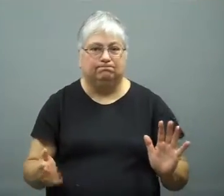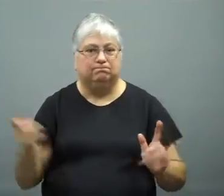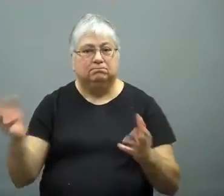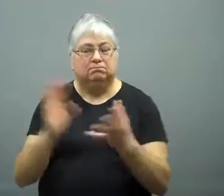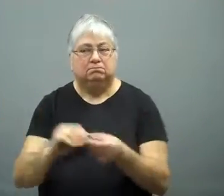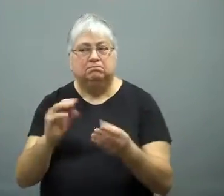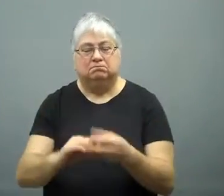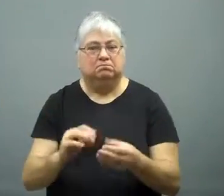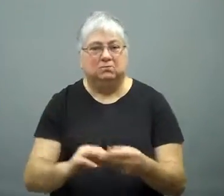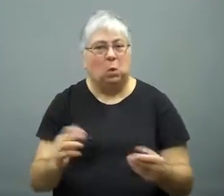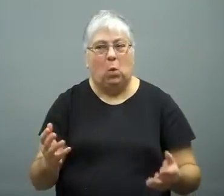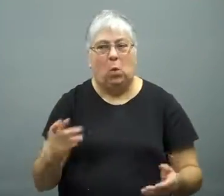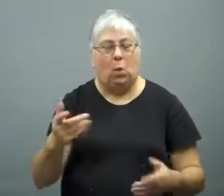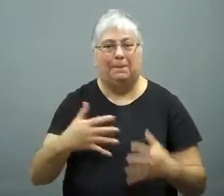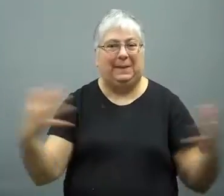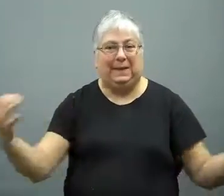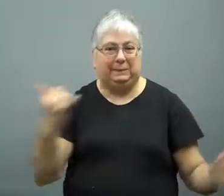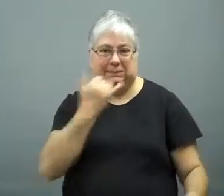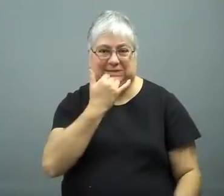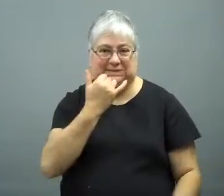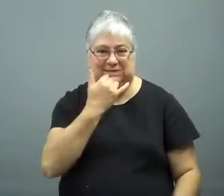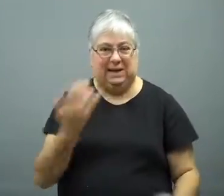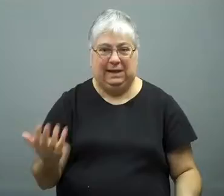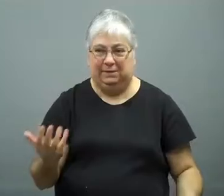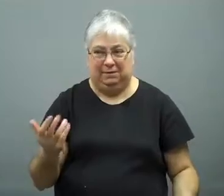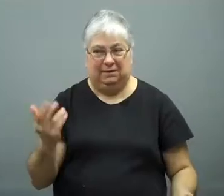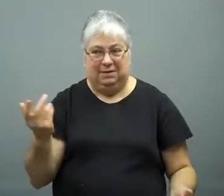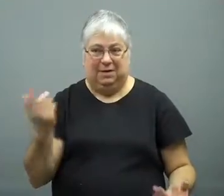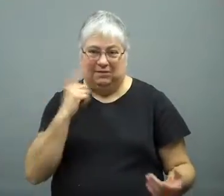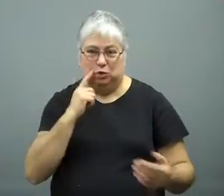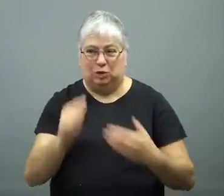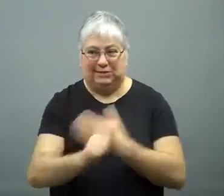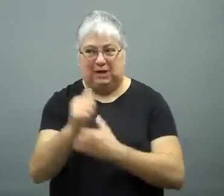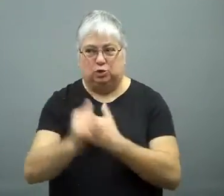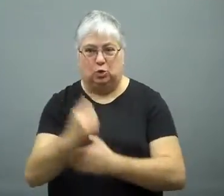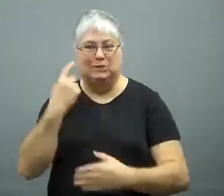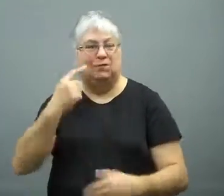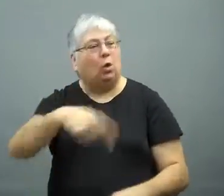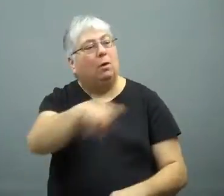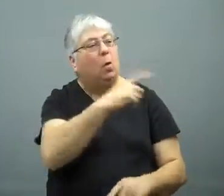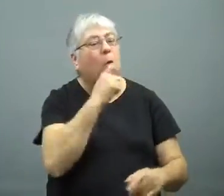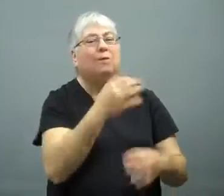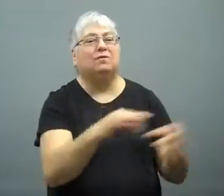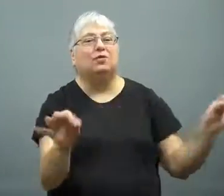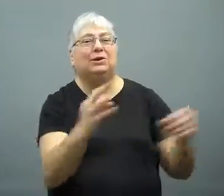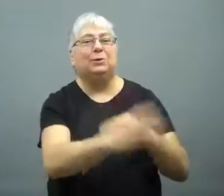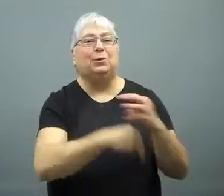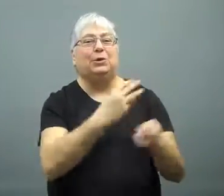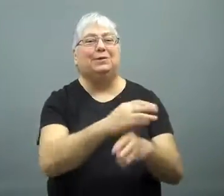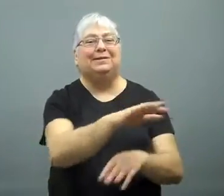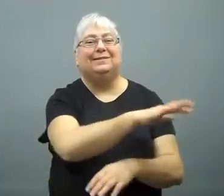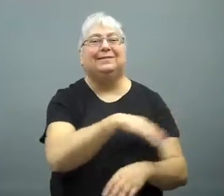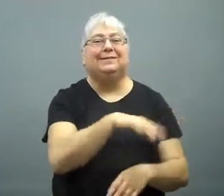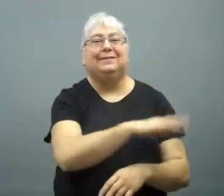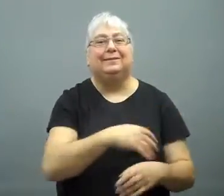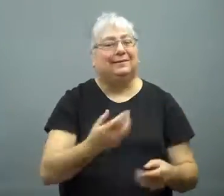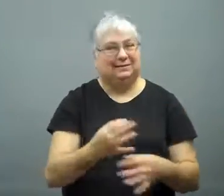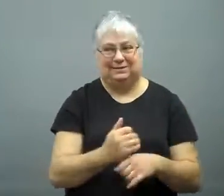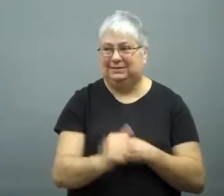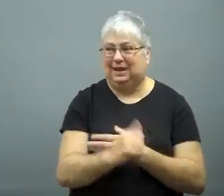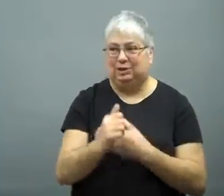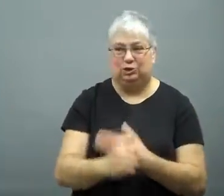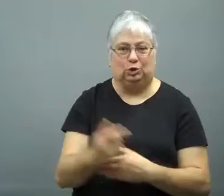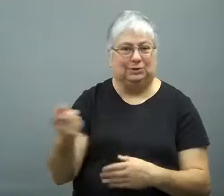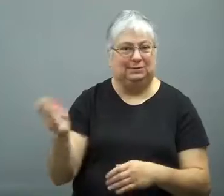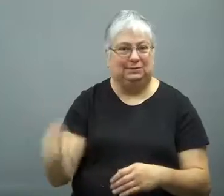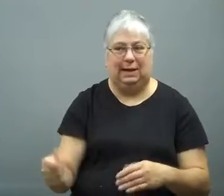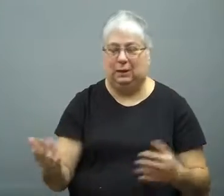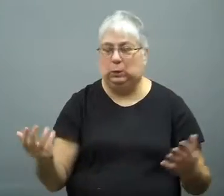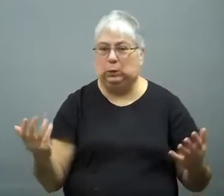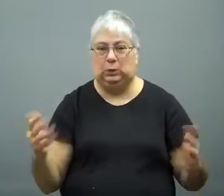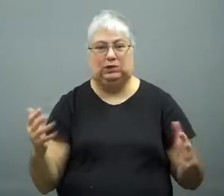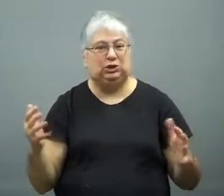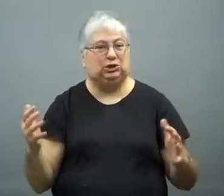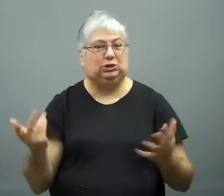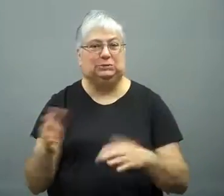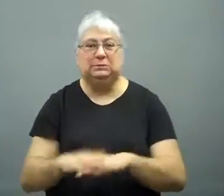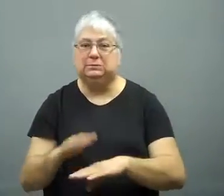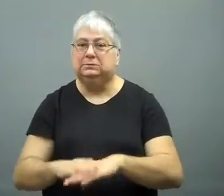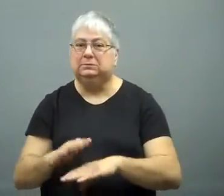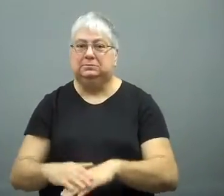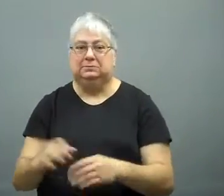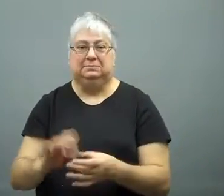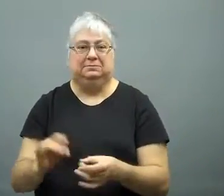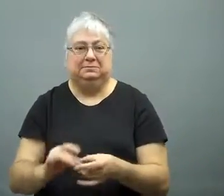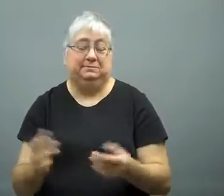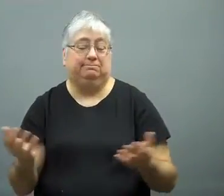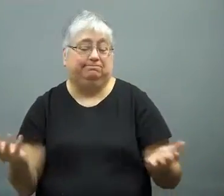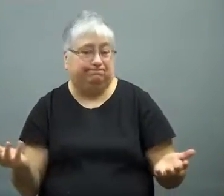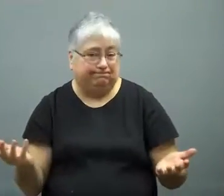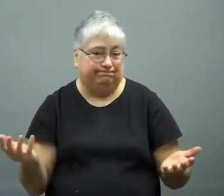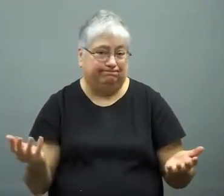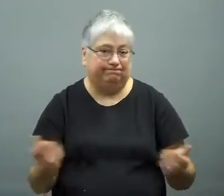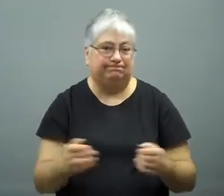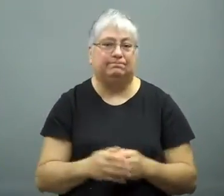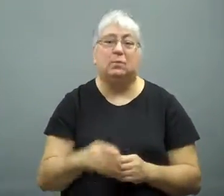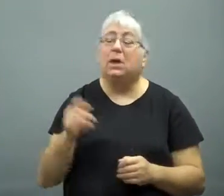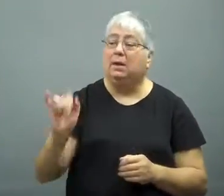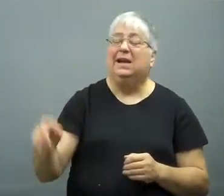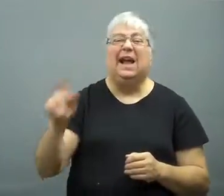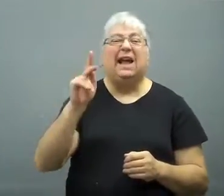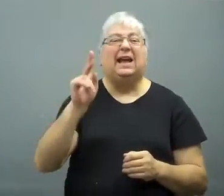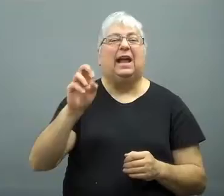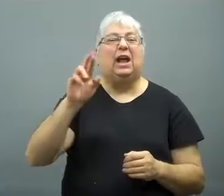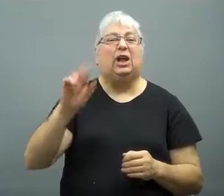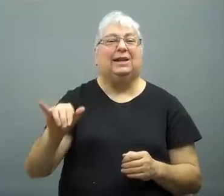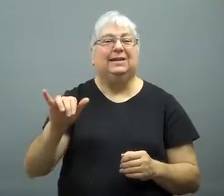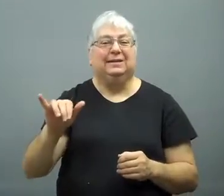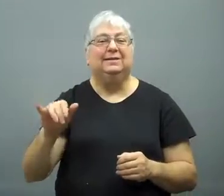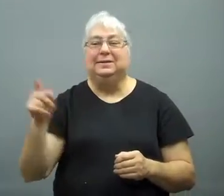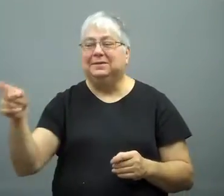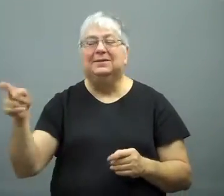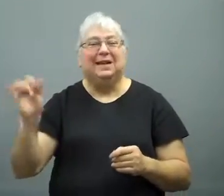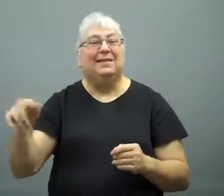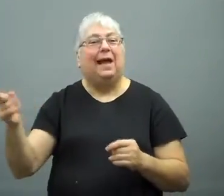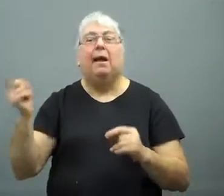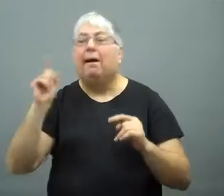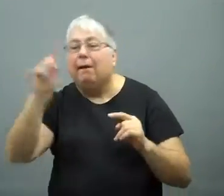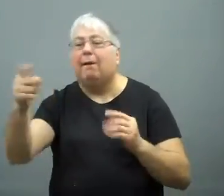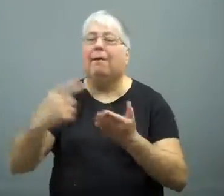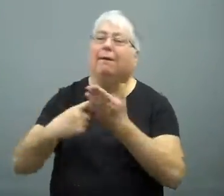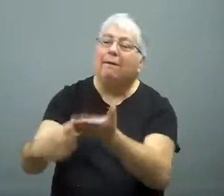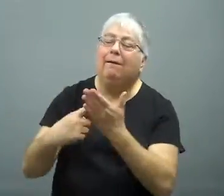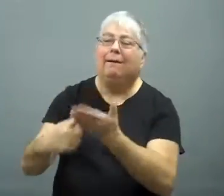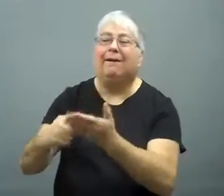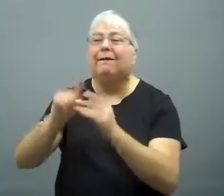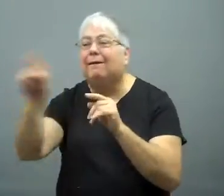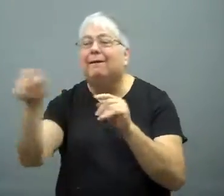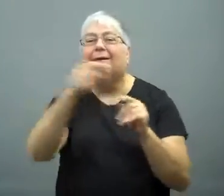It called it a big mistake and warned it was a danger to the free world.